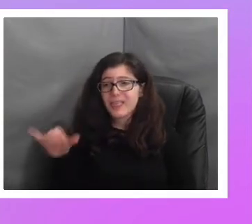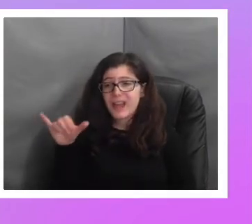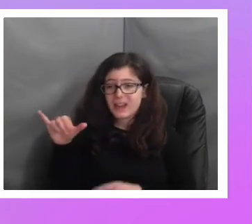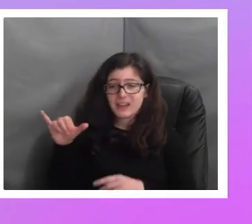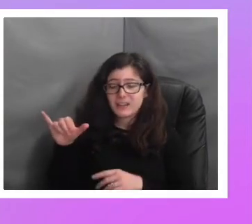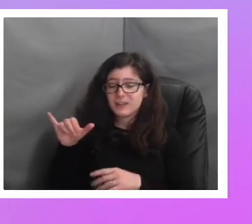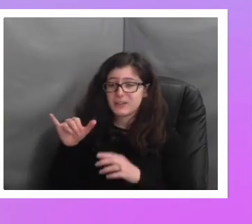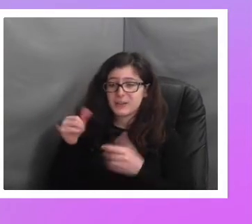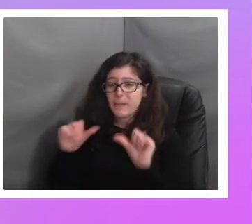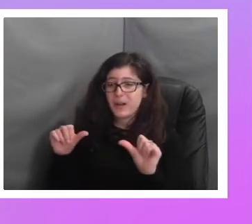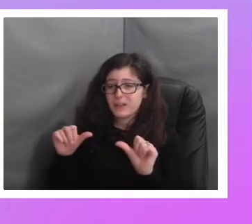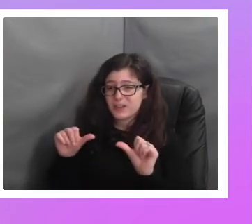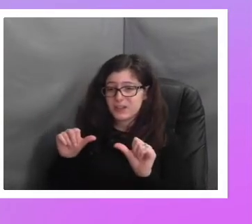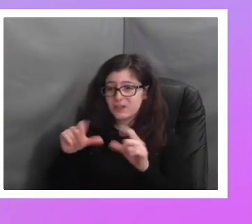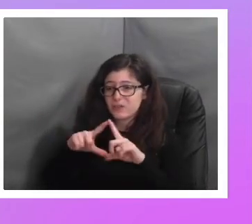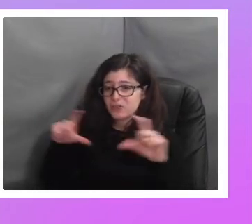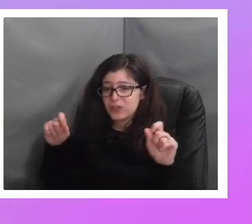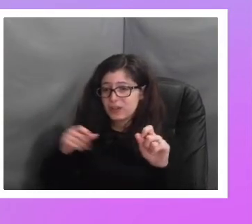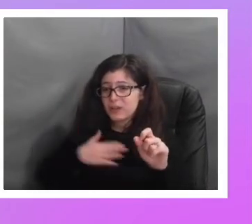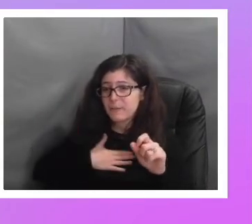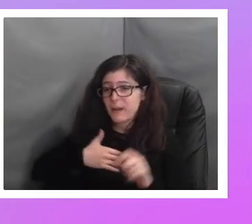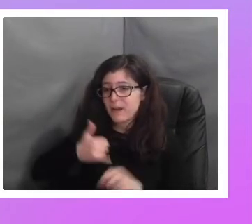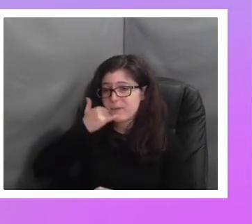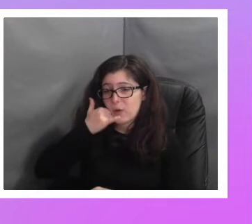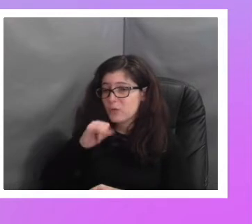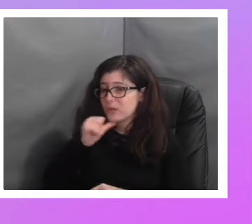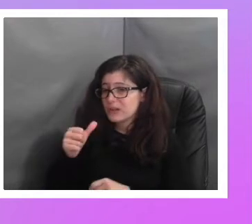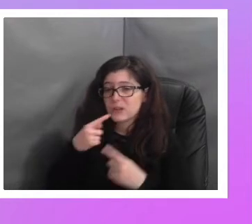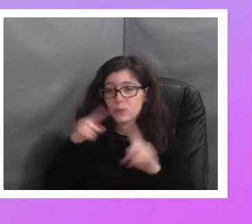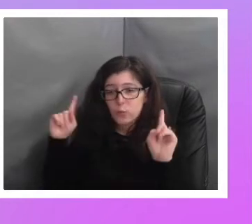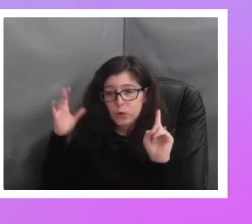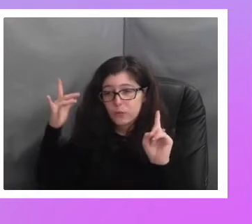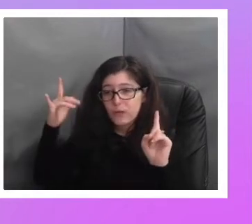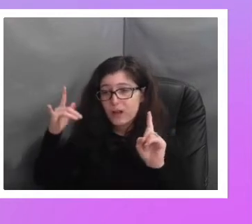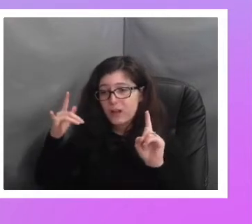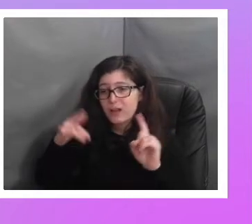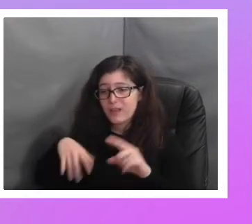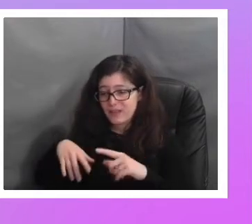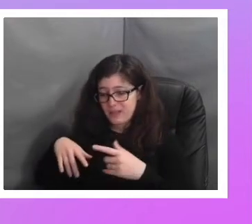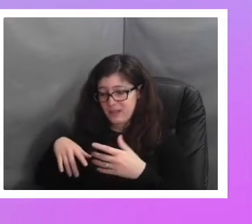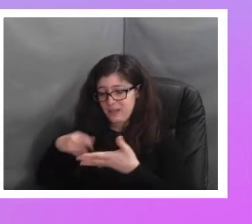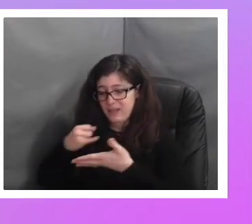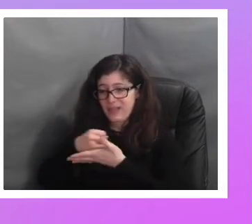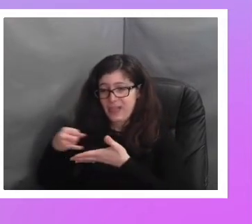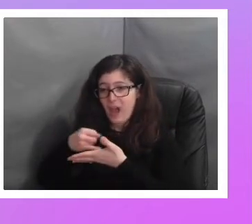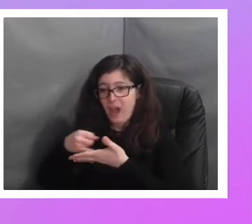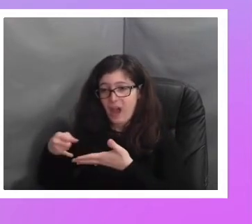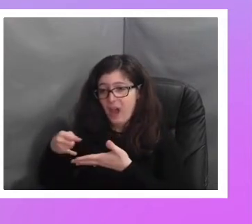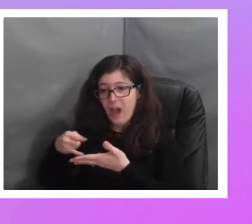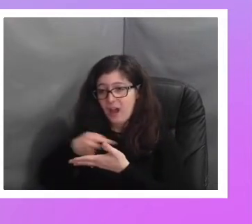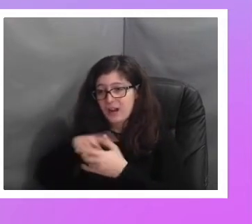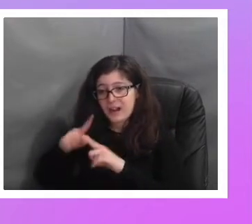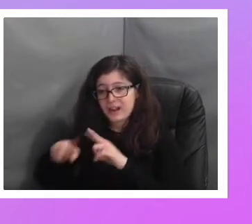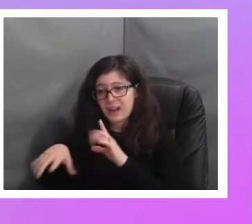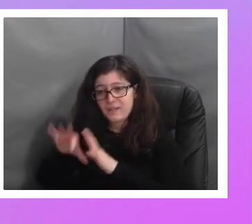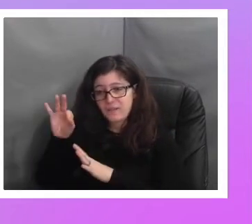because I can't find the line on the check that your computer system is looking for,